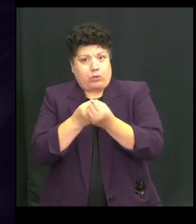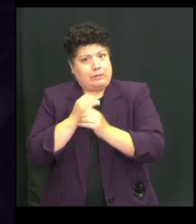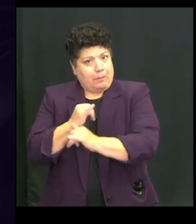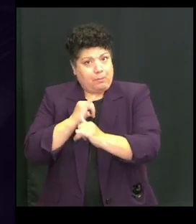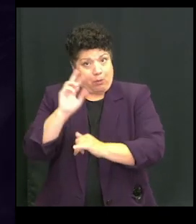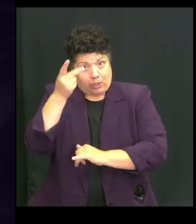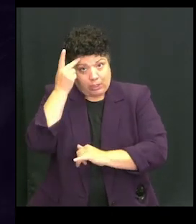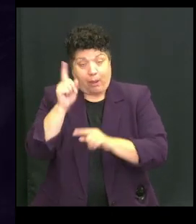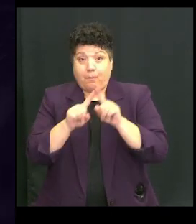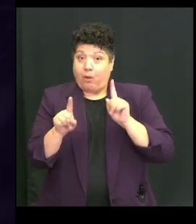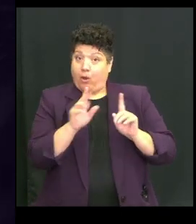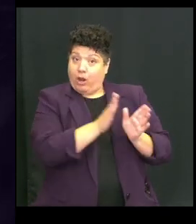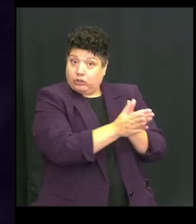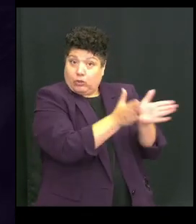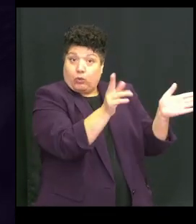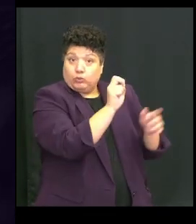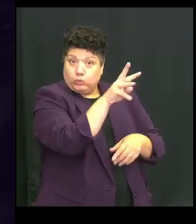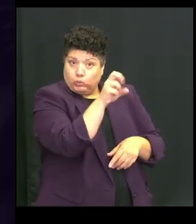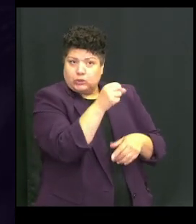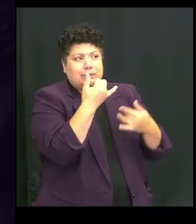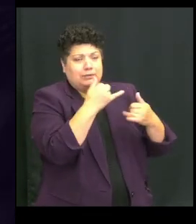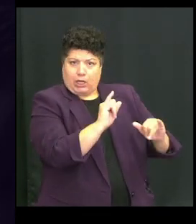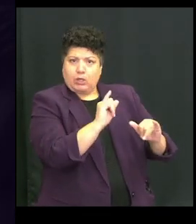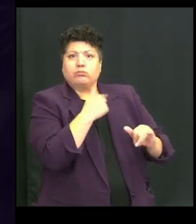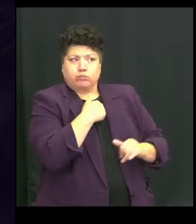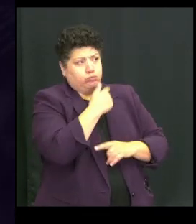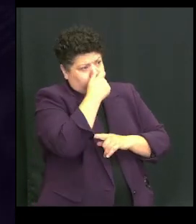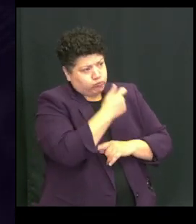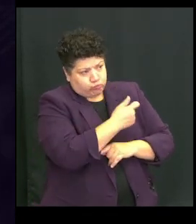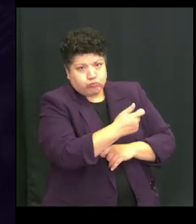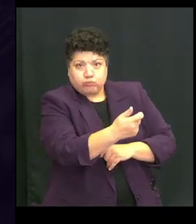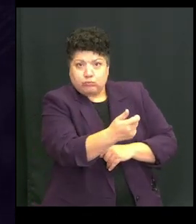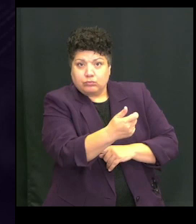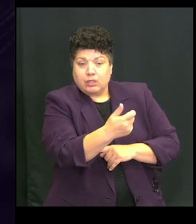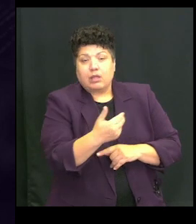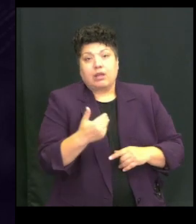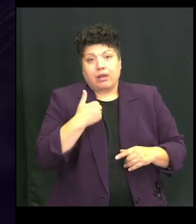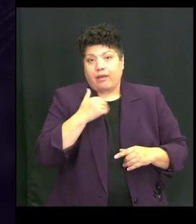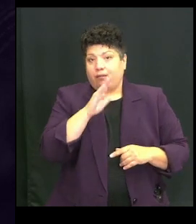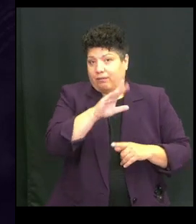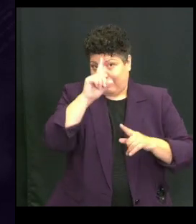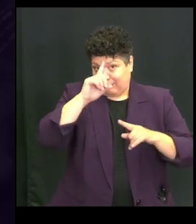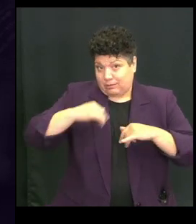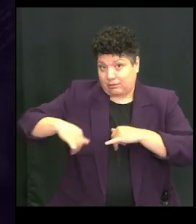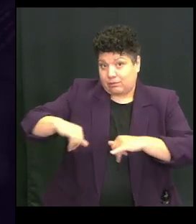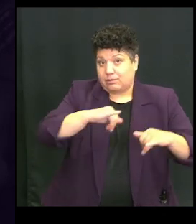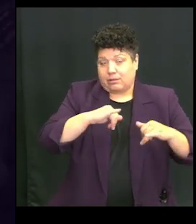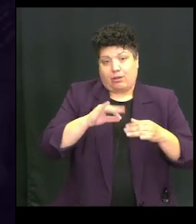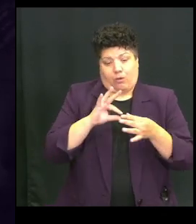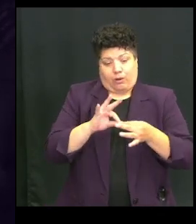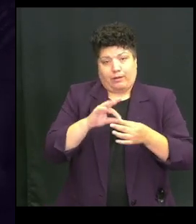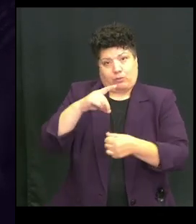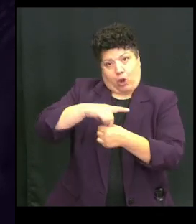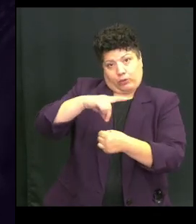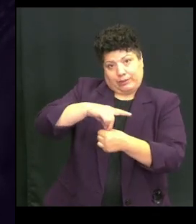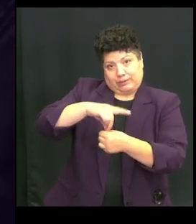and the remains cross partisan consensus on matters relating to democracy. This is all pretty good news.